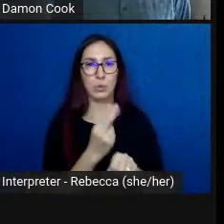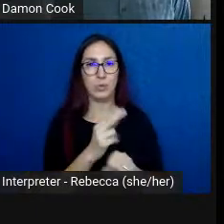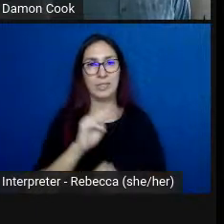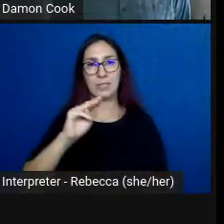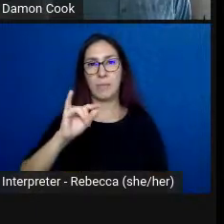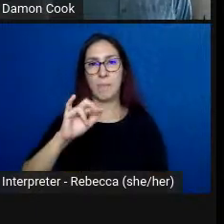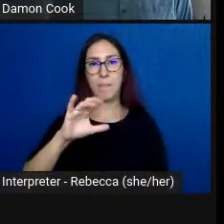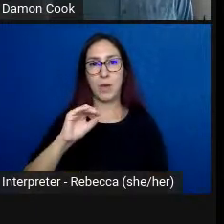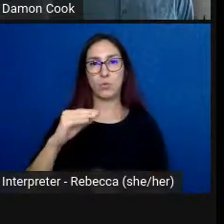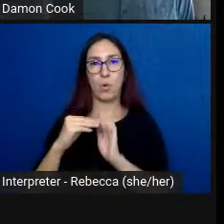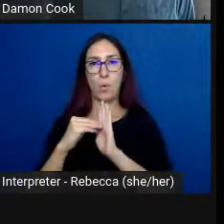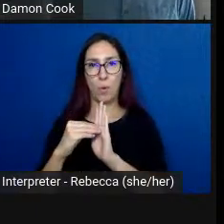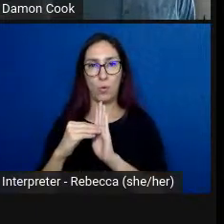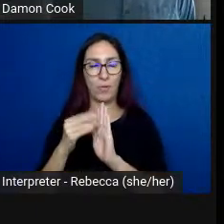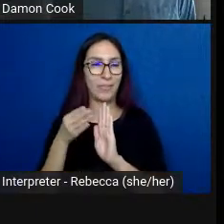[REFERRING TO SLIDES]